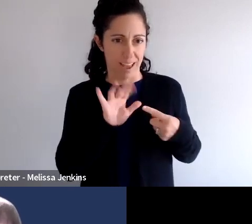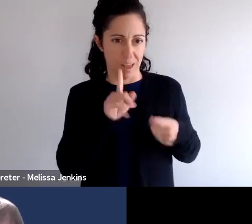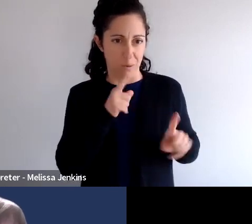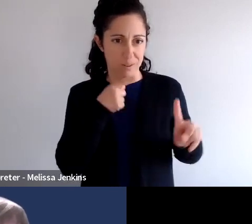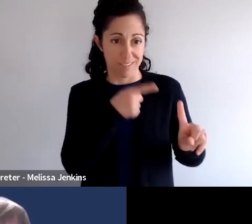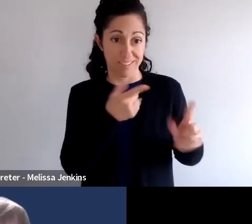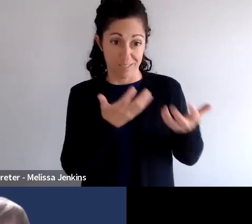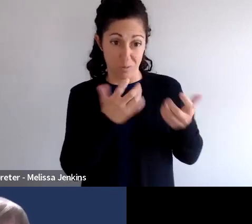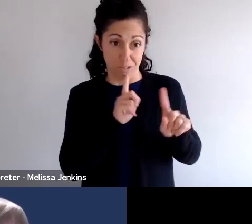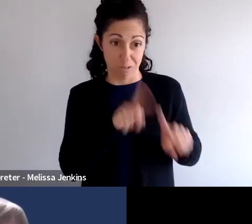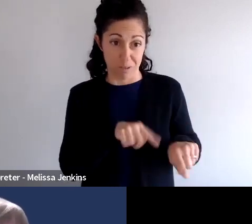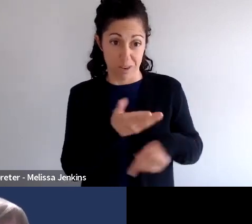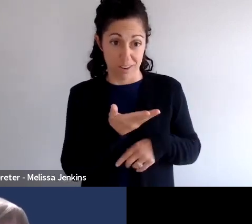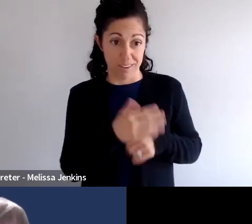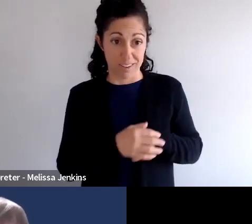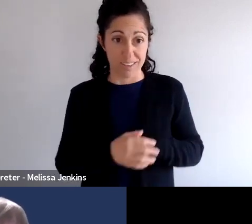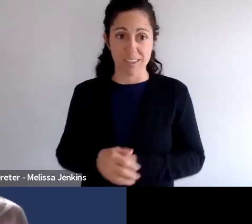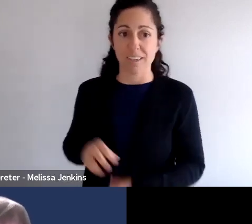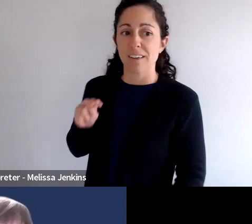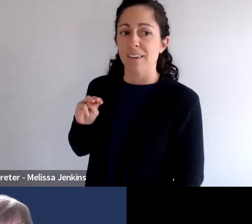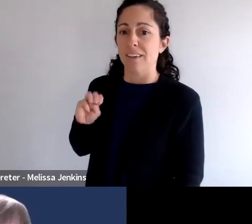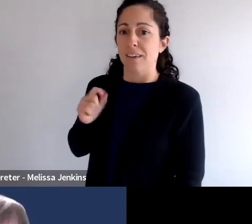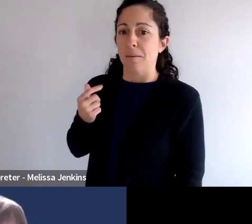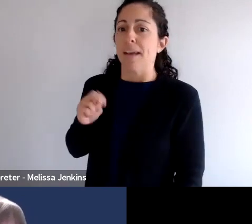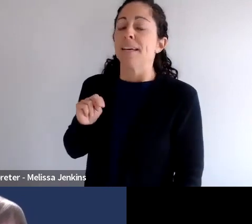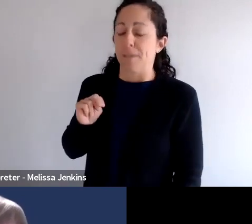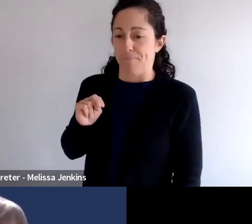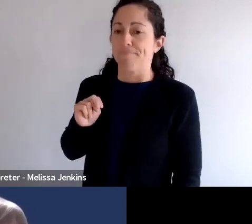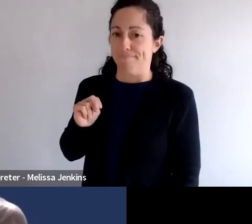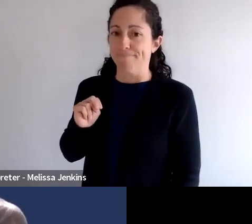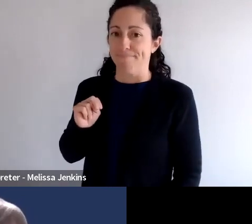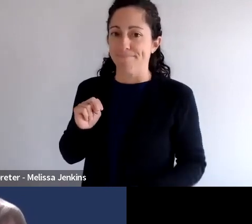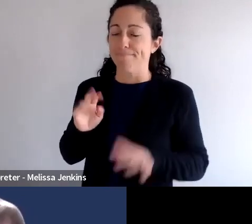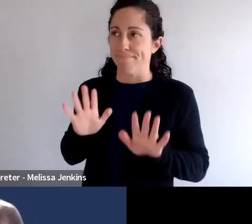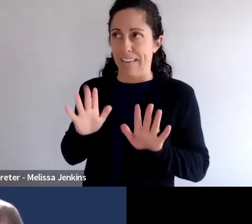wanna...Megan: So we are making our best efforts, and I